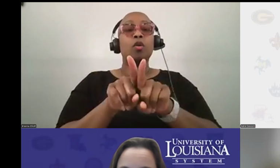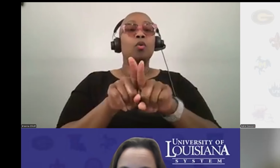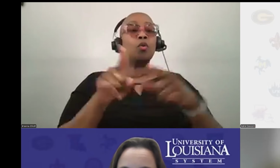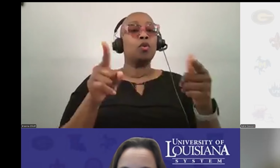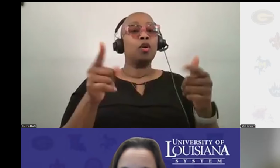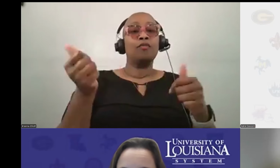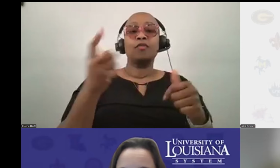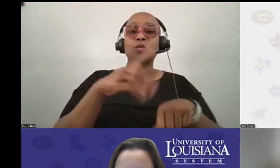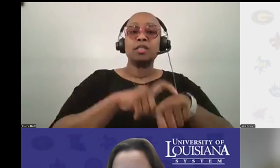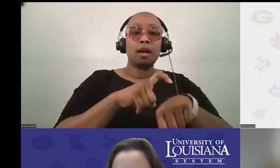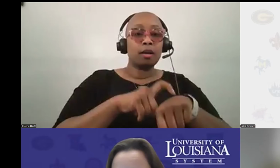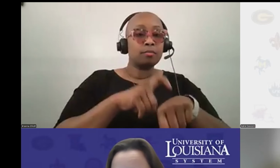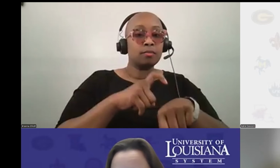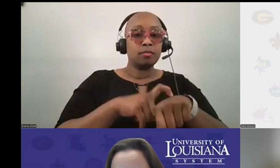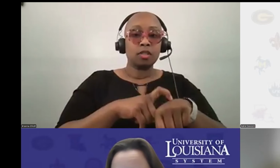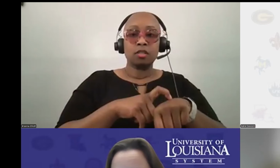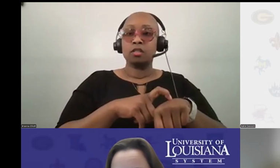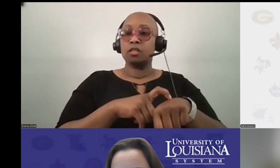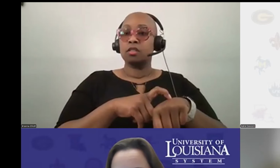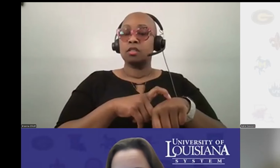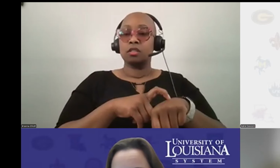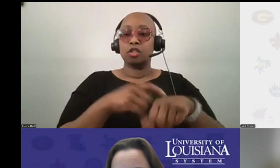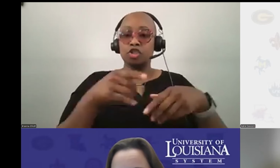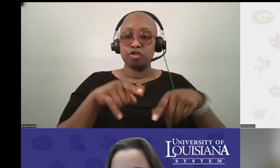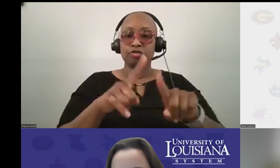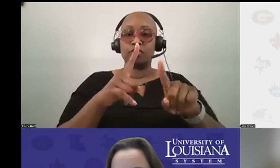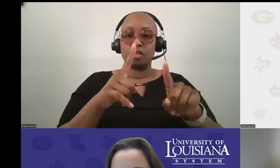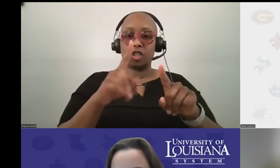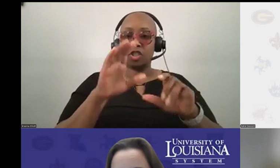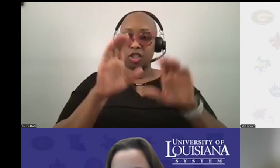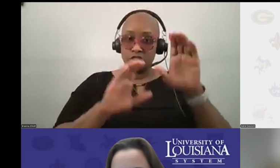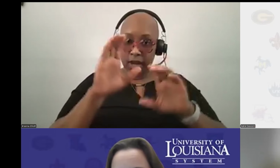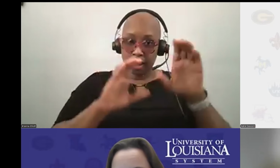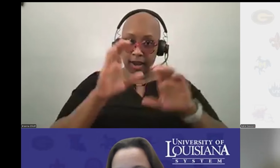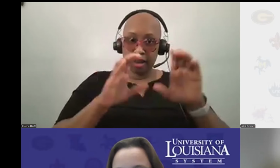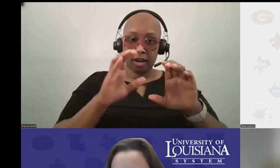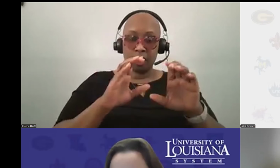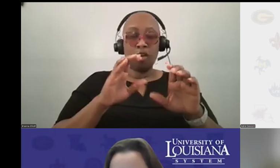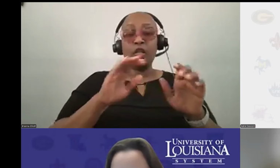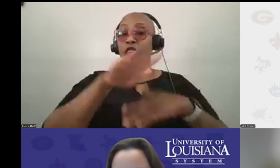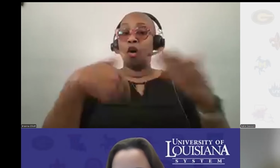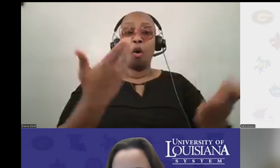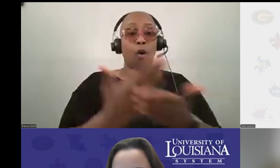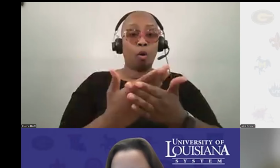we will make all of this recording available. Um, so you will have access to the video, you